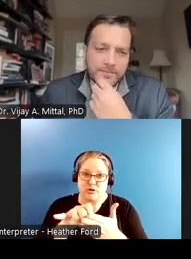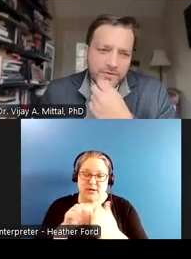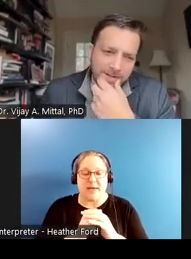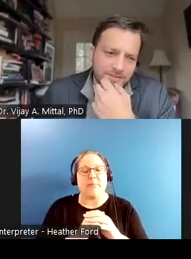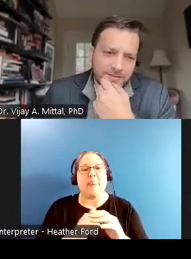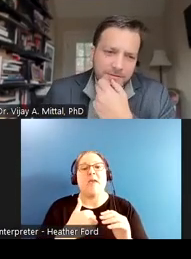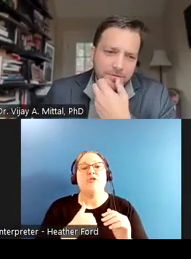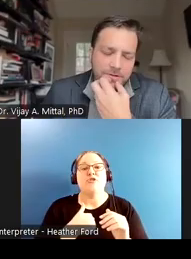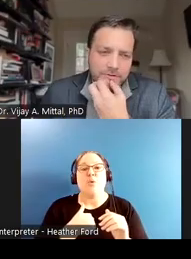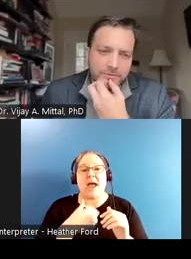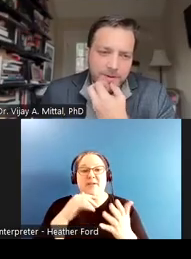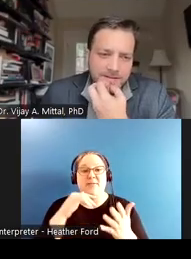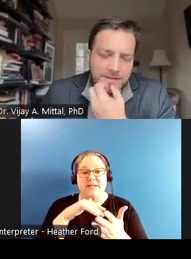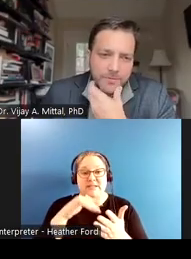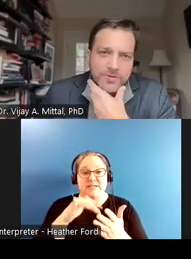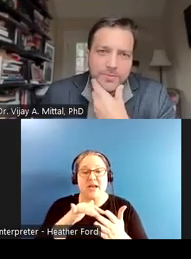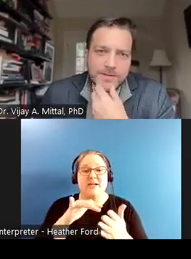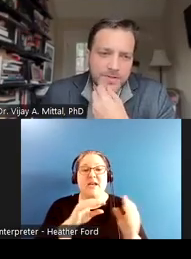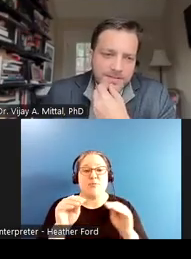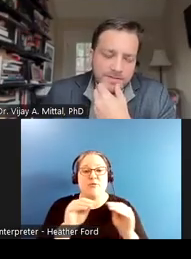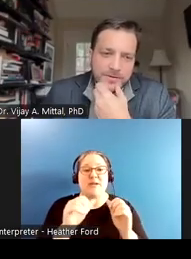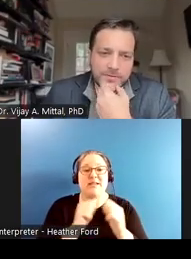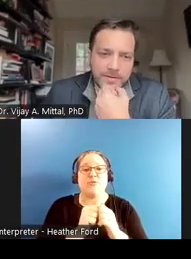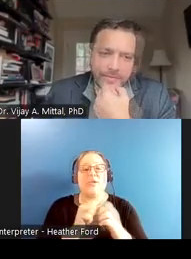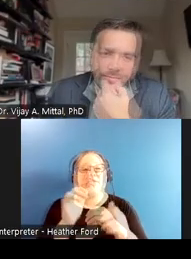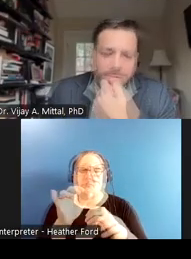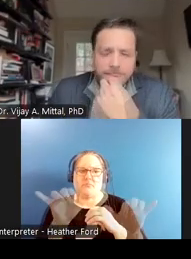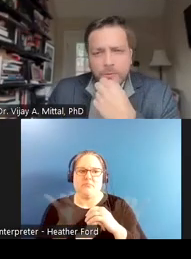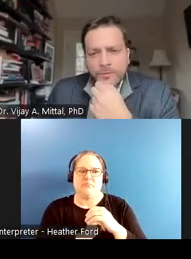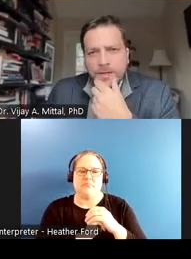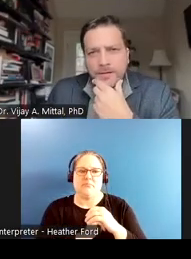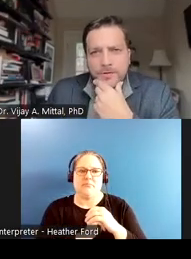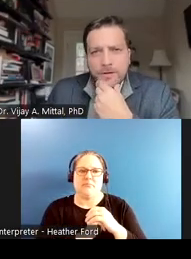movements using a neurological rating scale which we applied to clinical interviews. When we